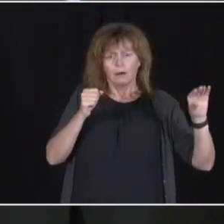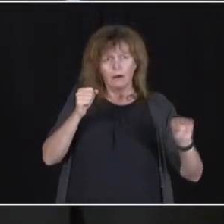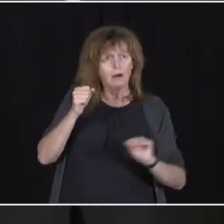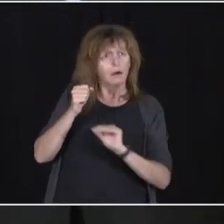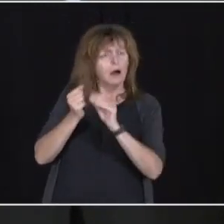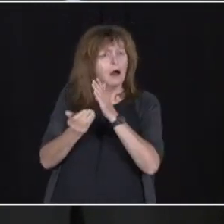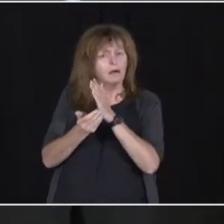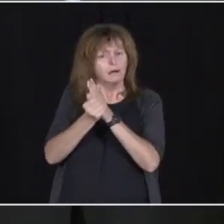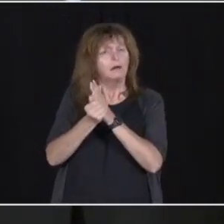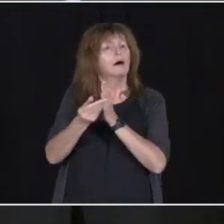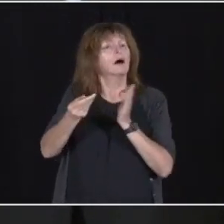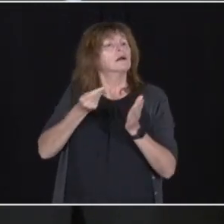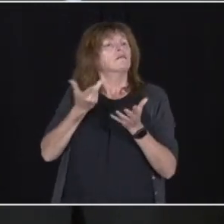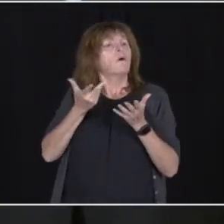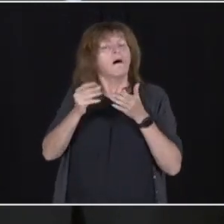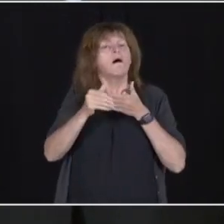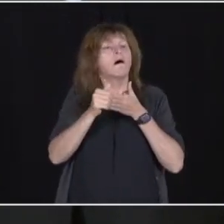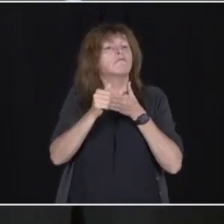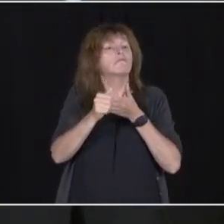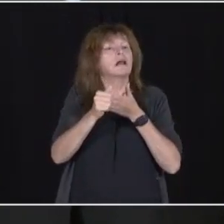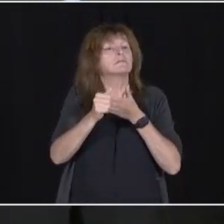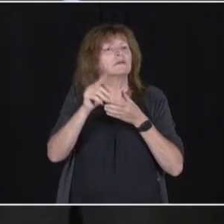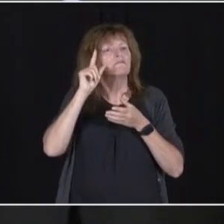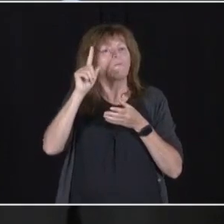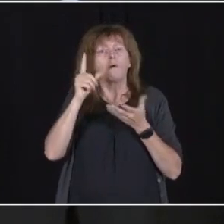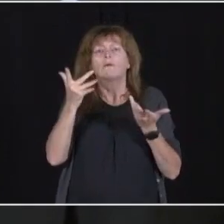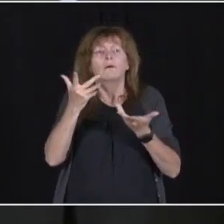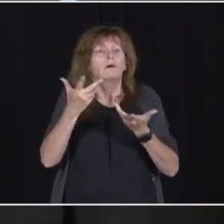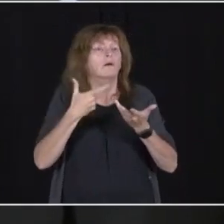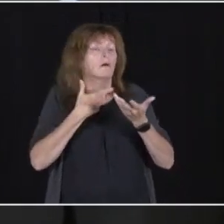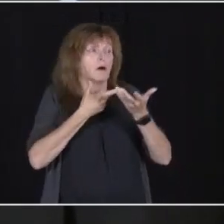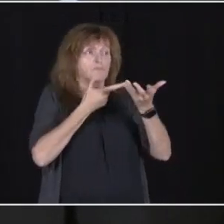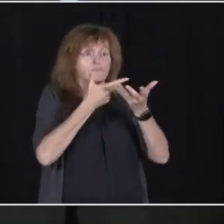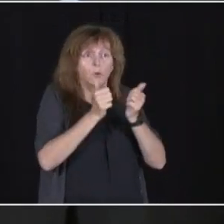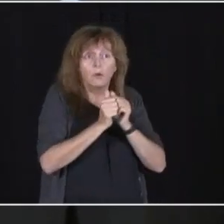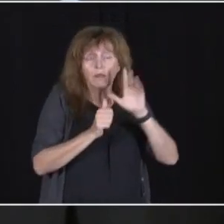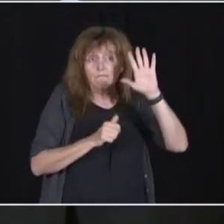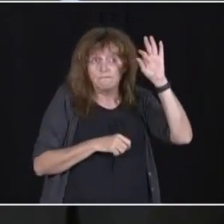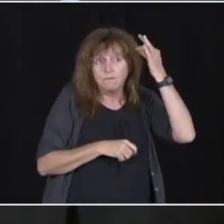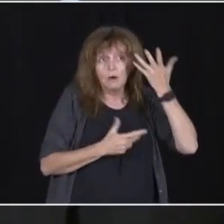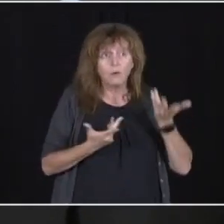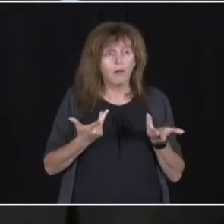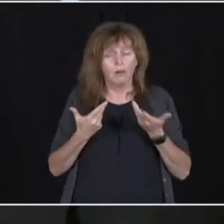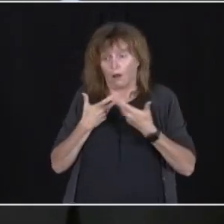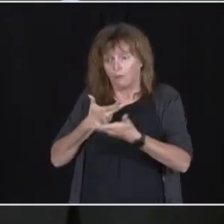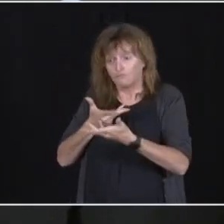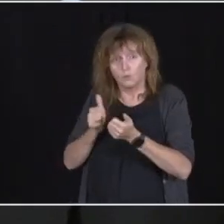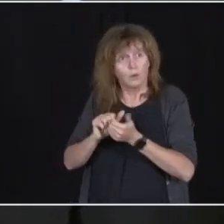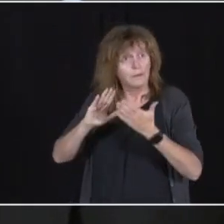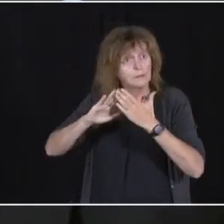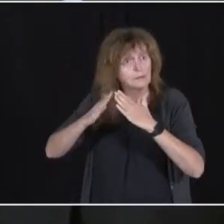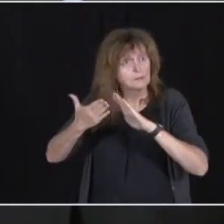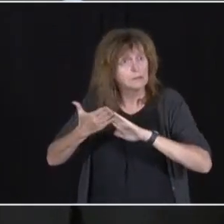It makes important changes to allow us to work closely with our municipal partners and with our partners at other levels of government.